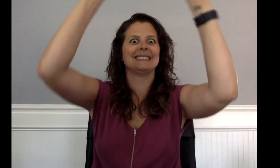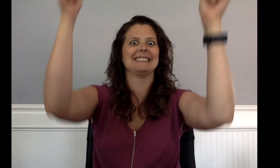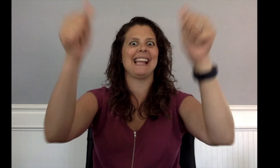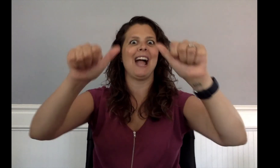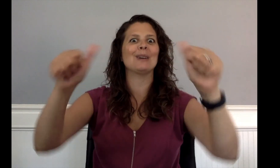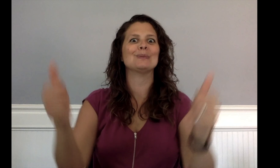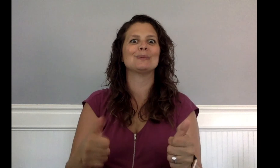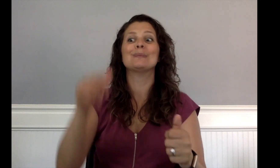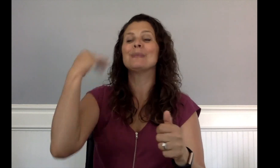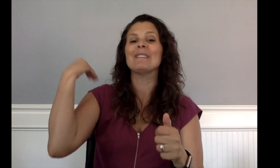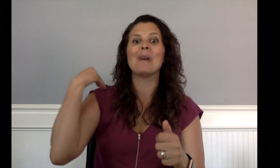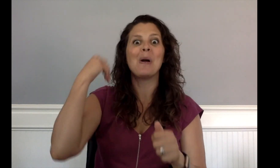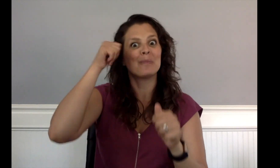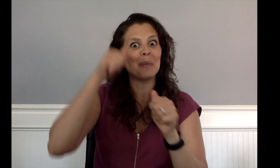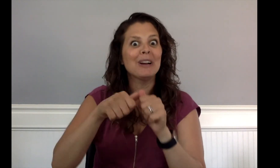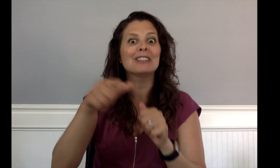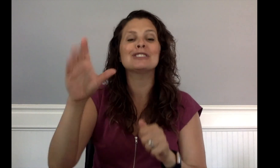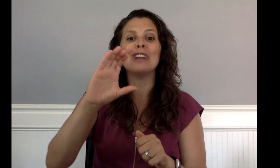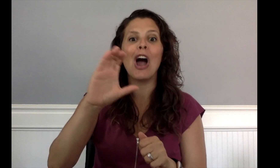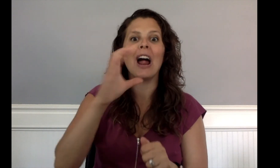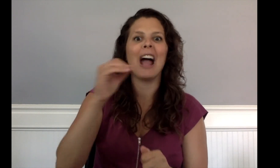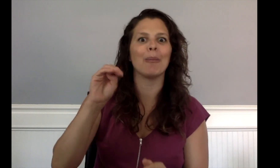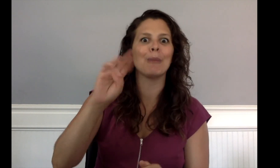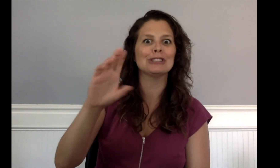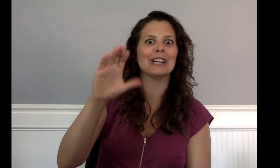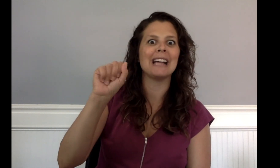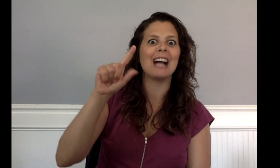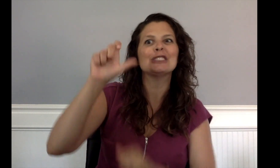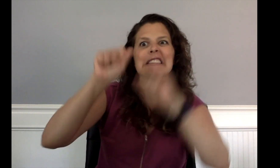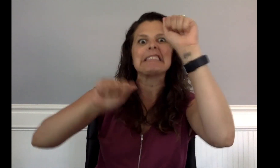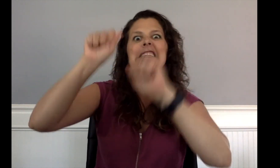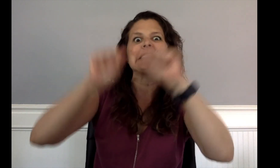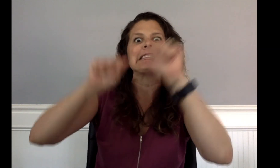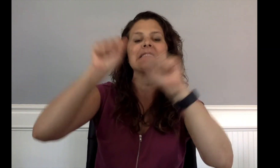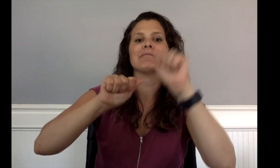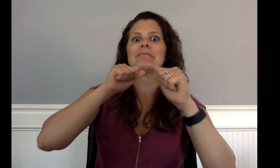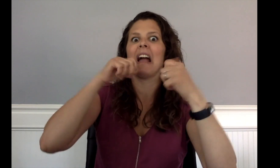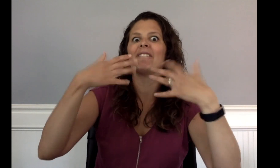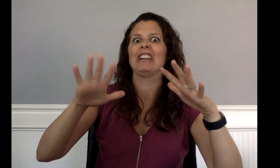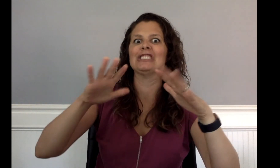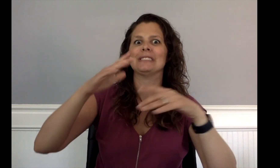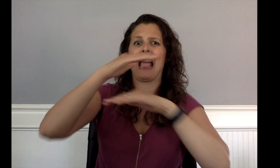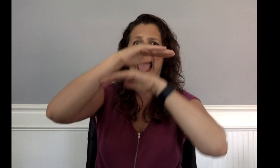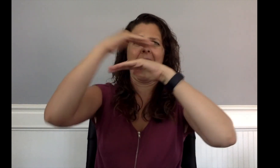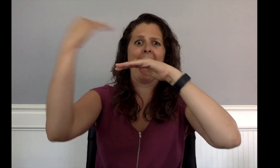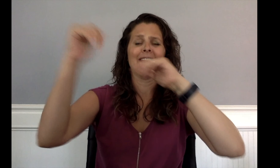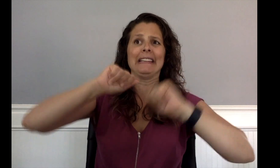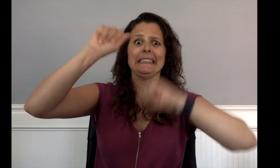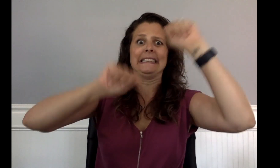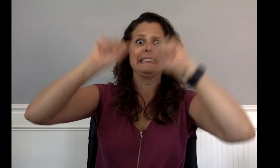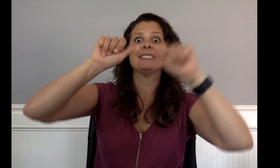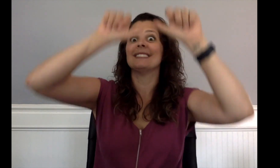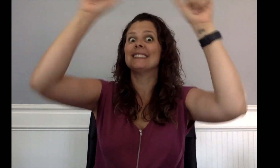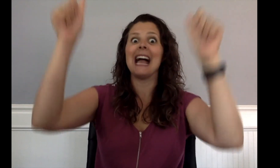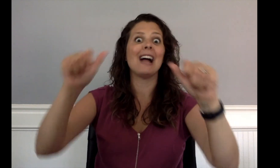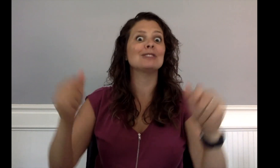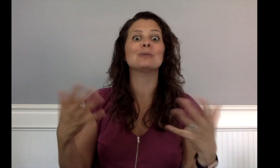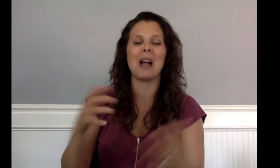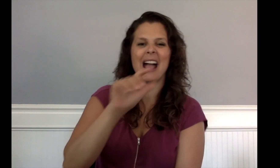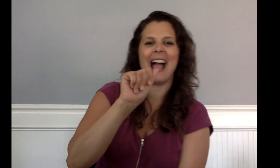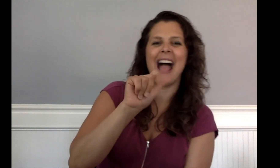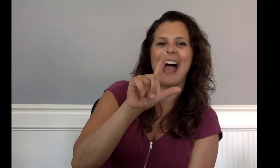half-polished statue of Alice and Francine.